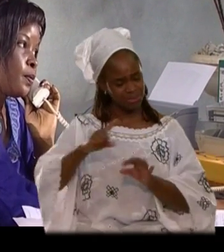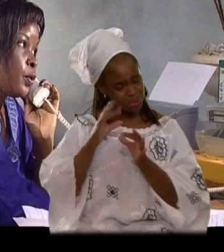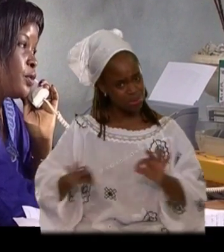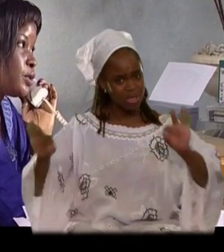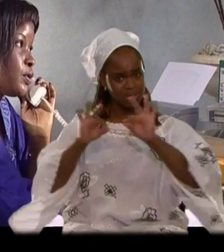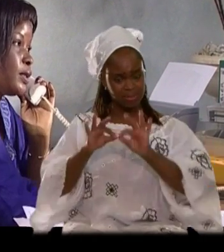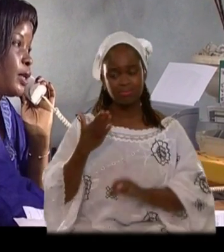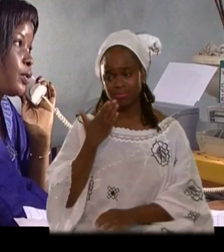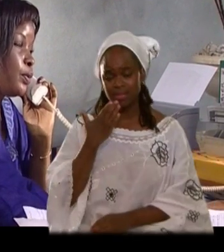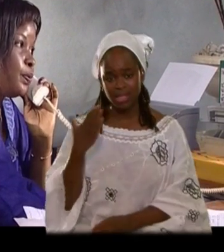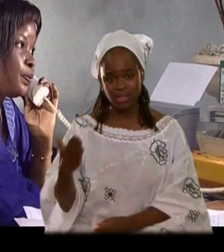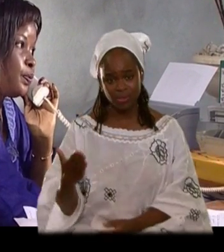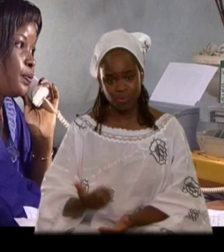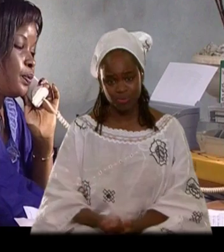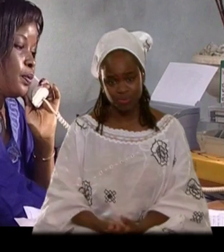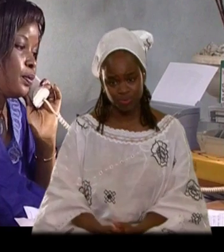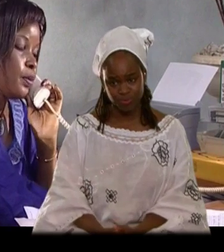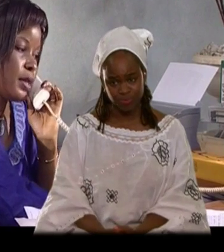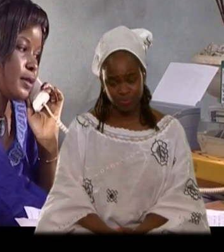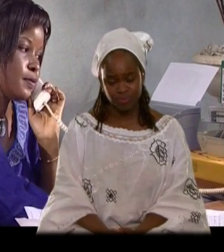Yes, absolutely. Thank you.